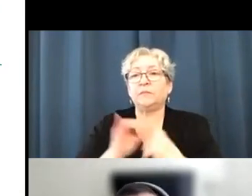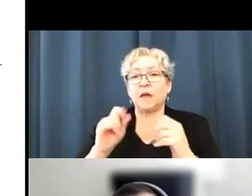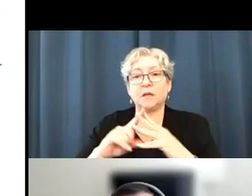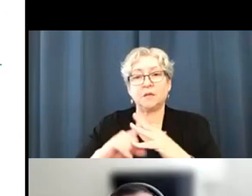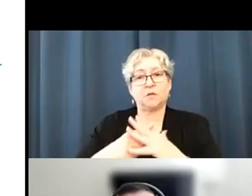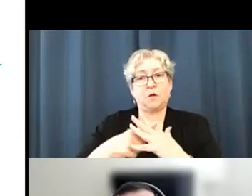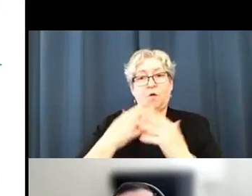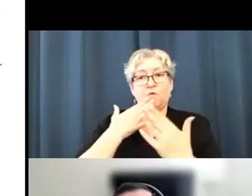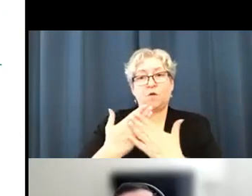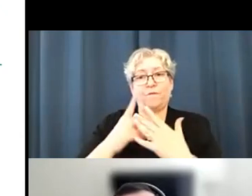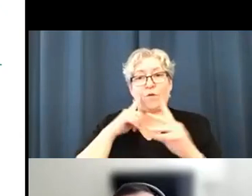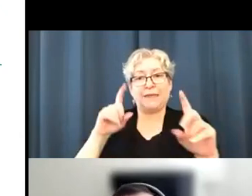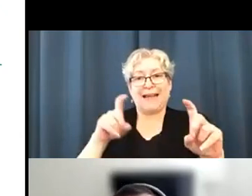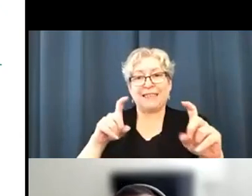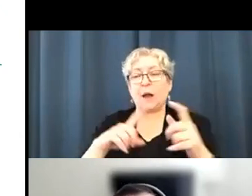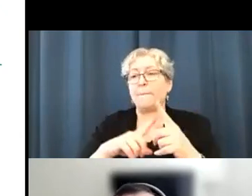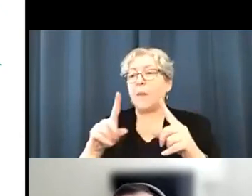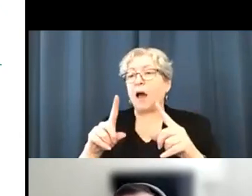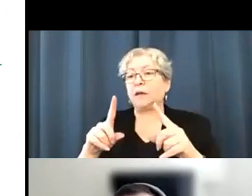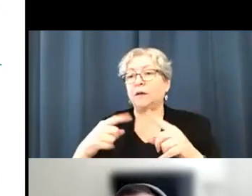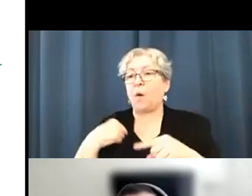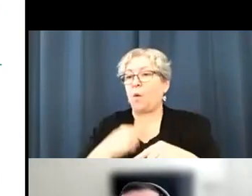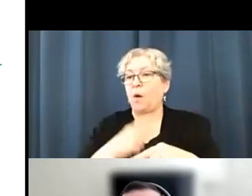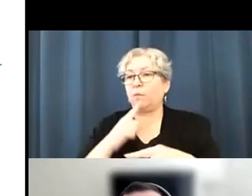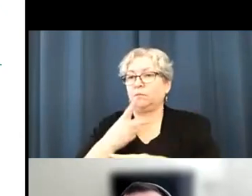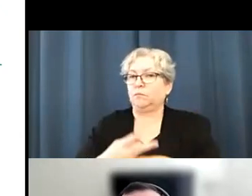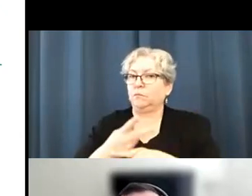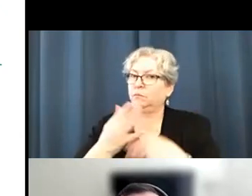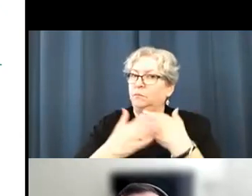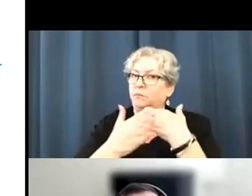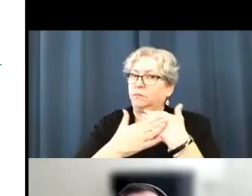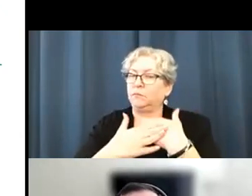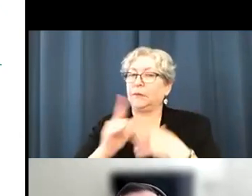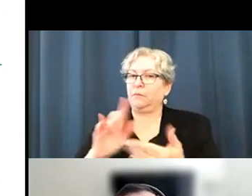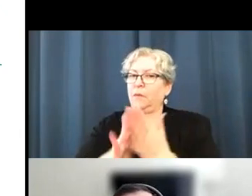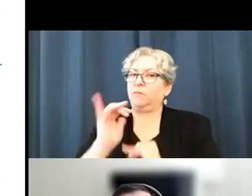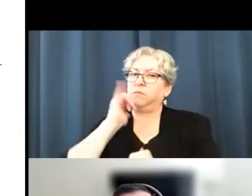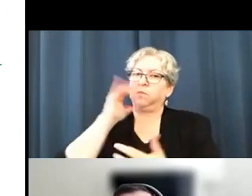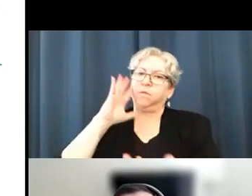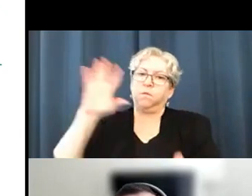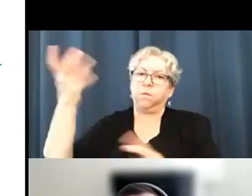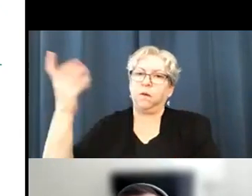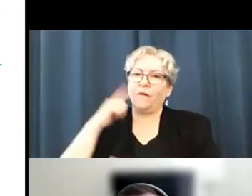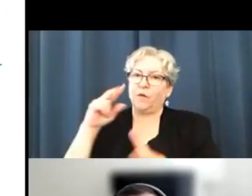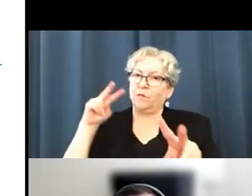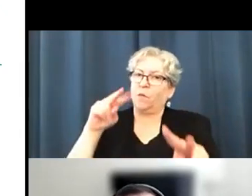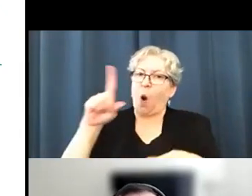doing some testing, but we always caution people, you can go very wrong if you focus on automated testing too much,